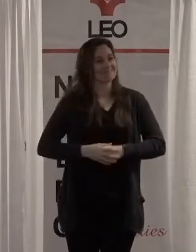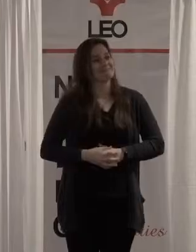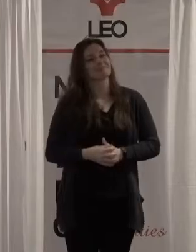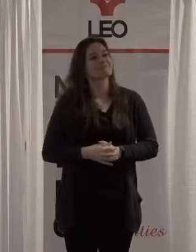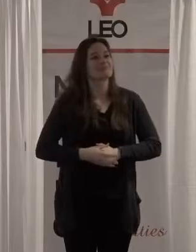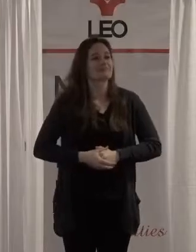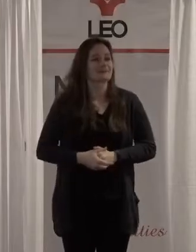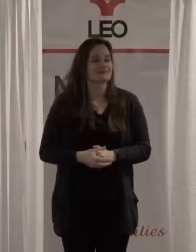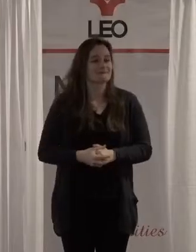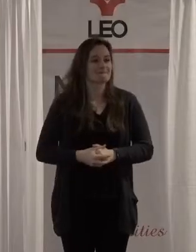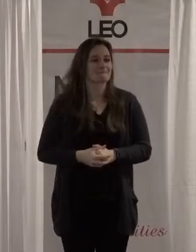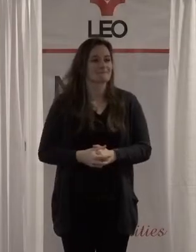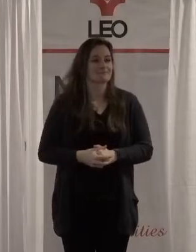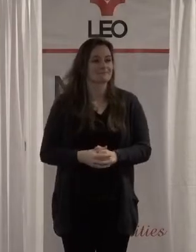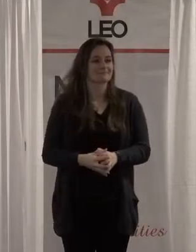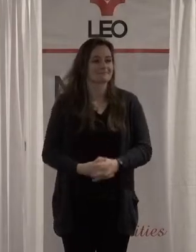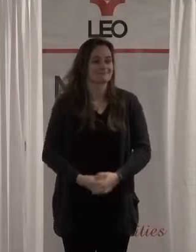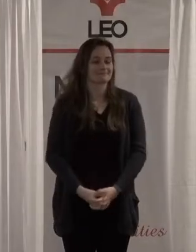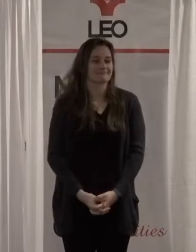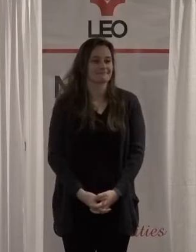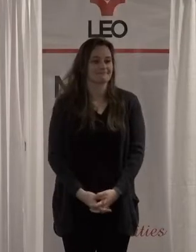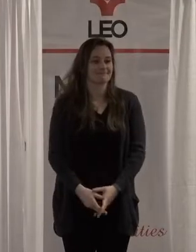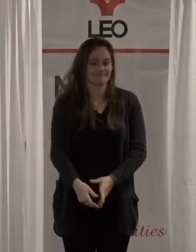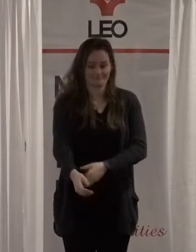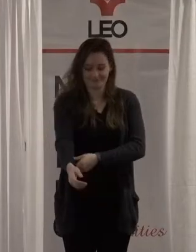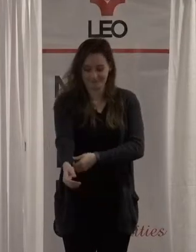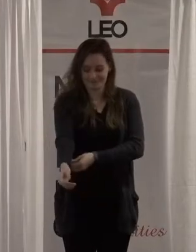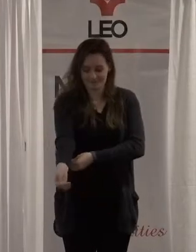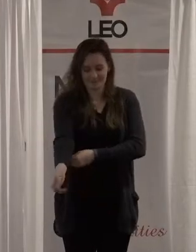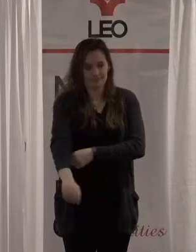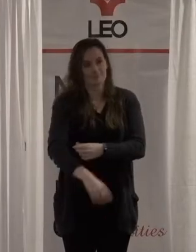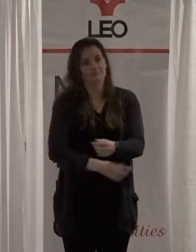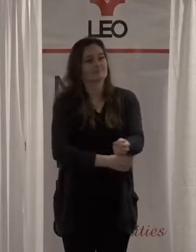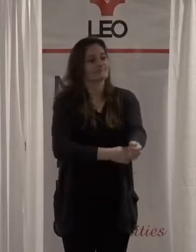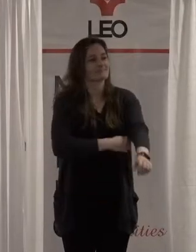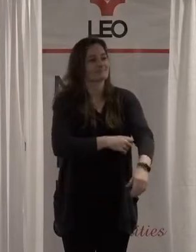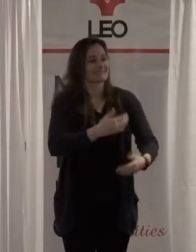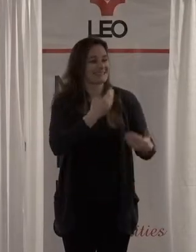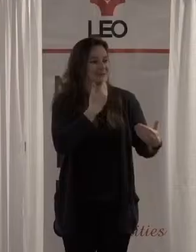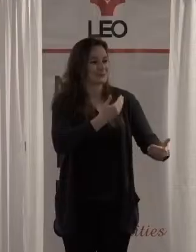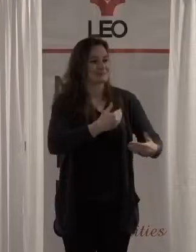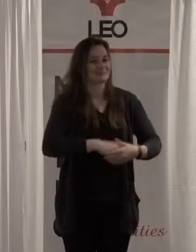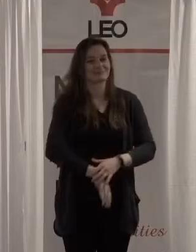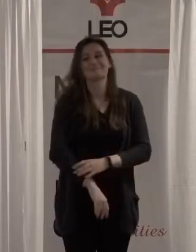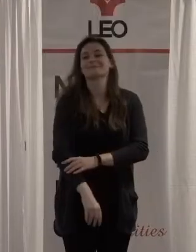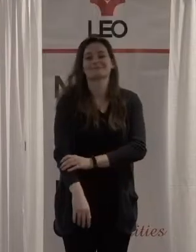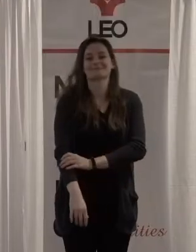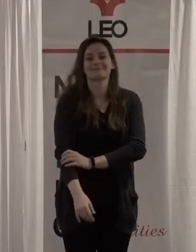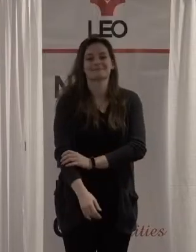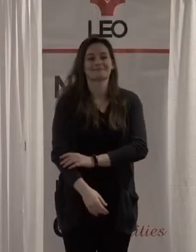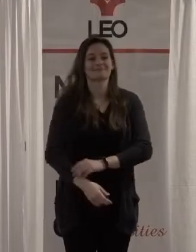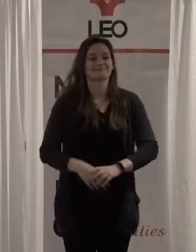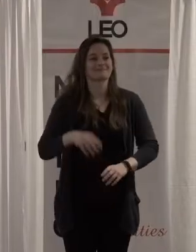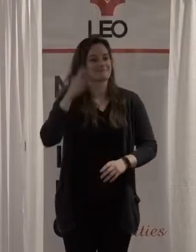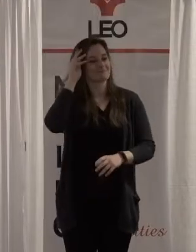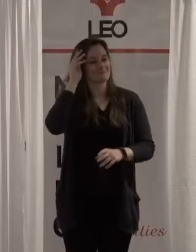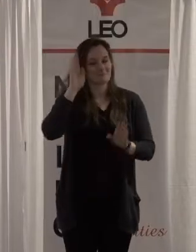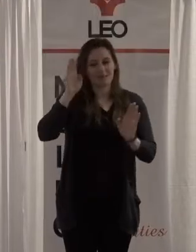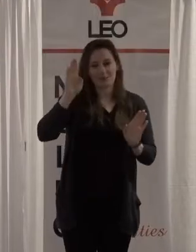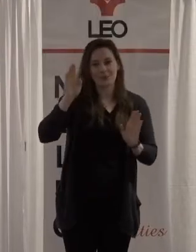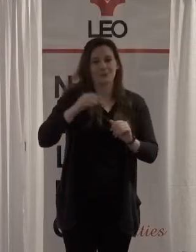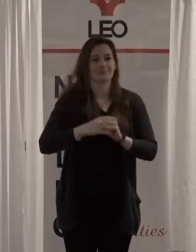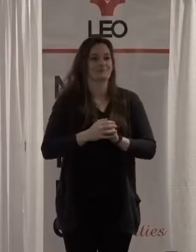THANK YOU, SHERRY. KWE', HELLO HERE,